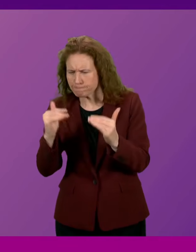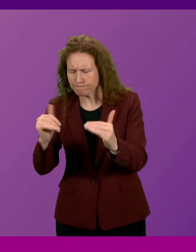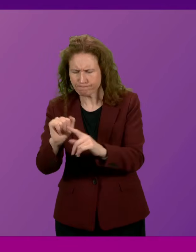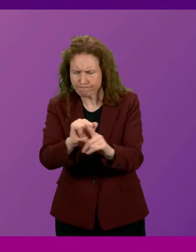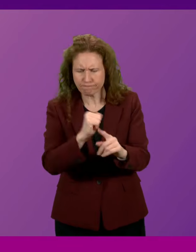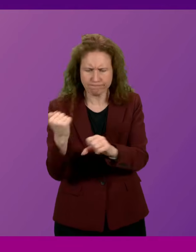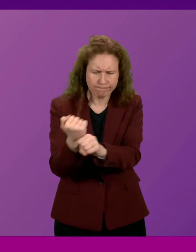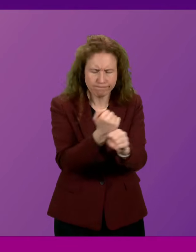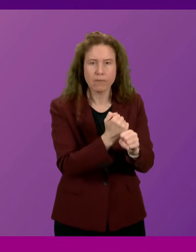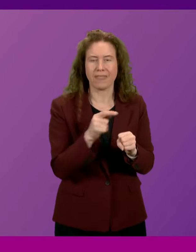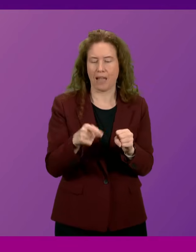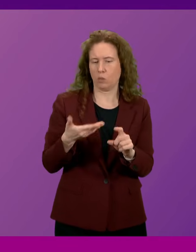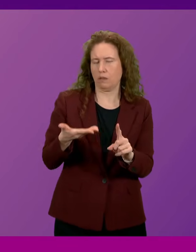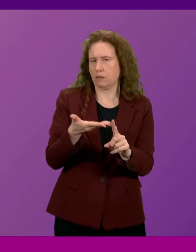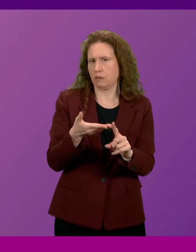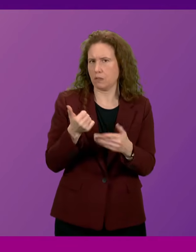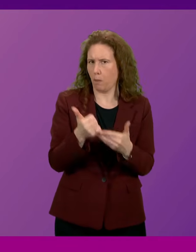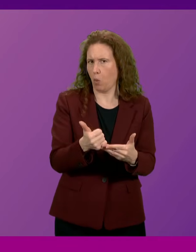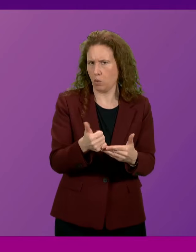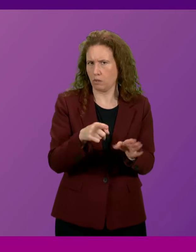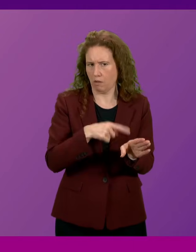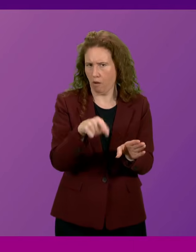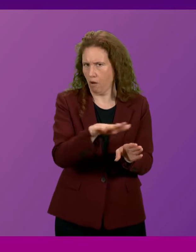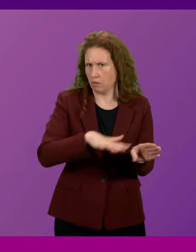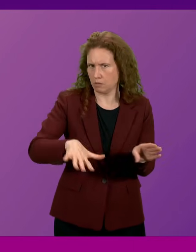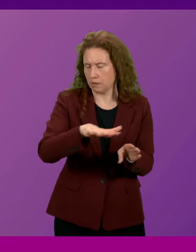support the yard’s current projects. The Government will continue to support the